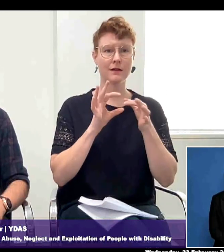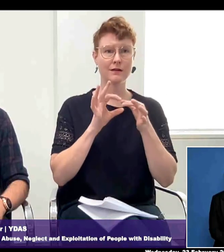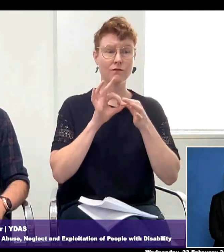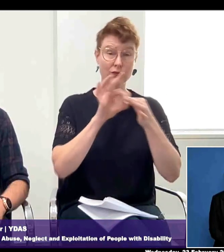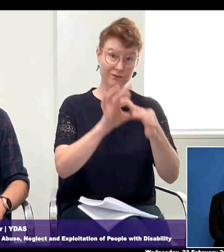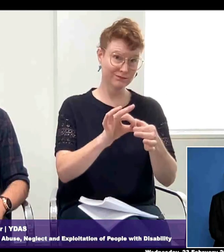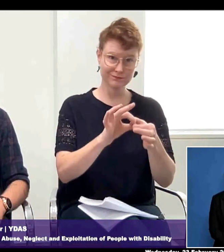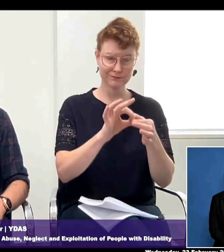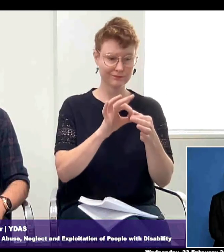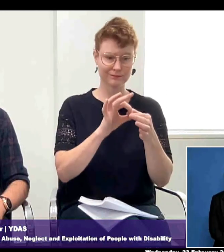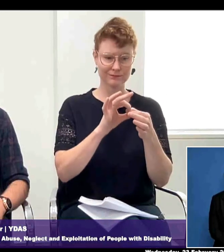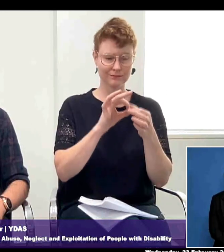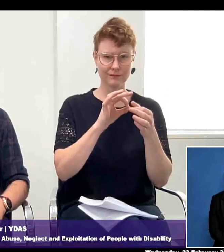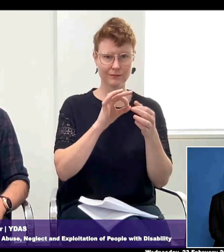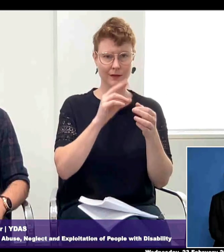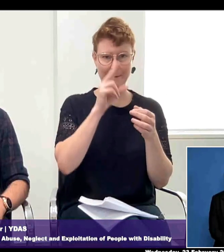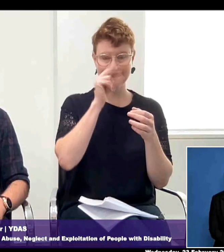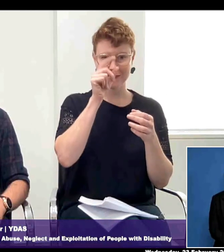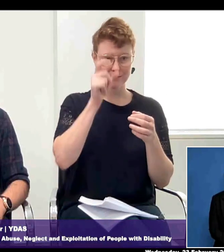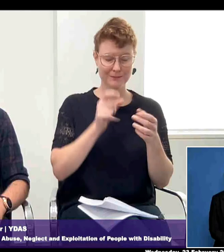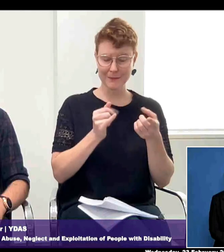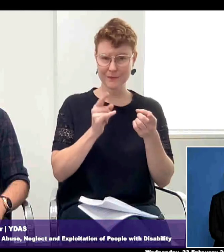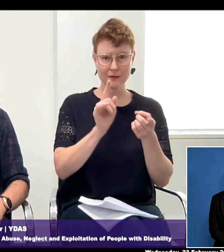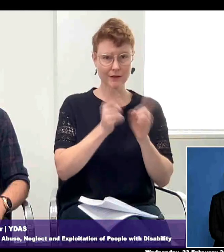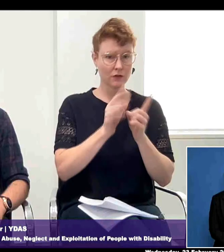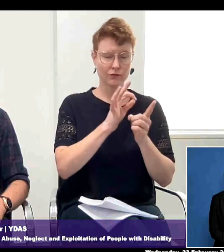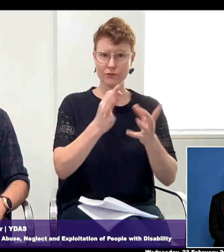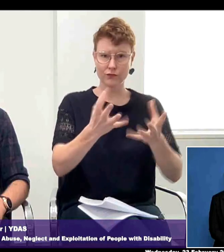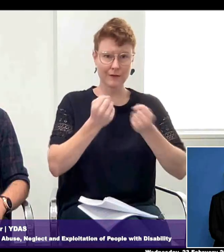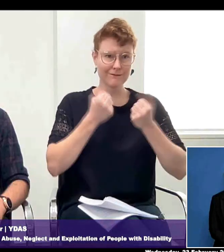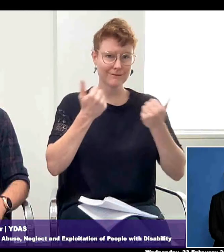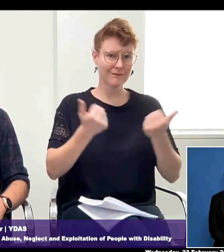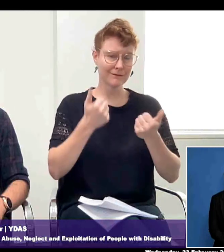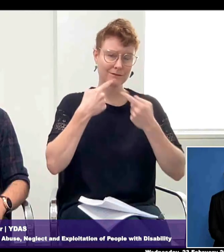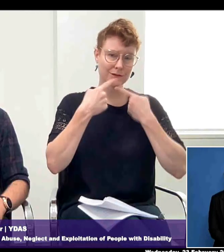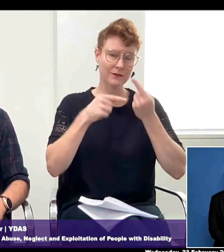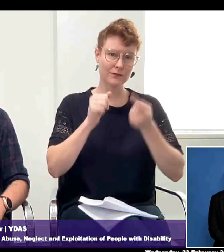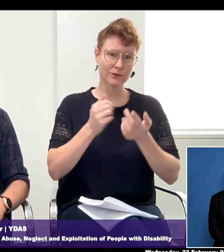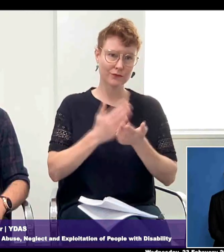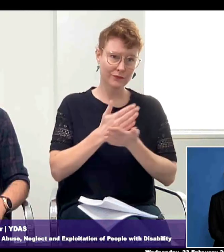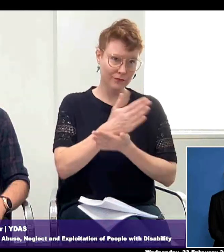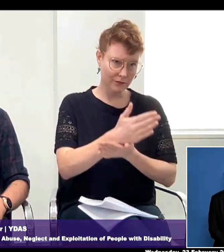Well, in relation to risk to exploitation, in relation to the young person not receiving